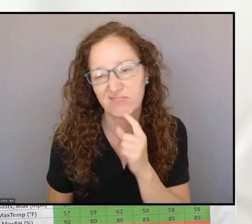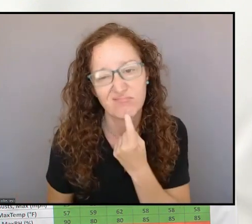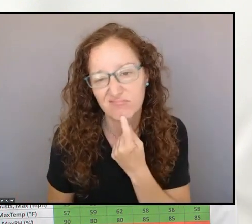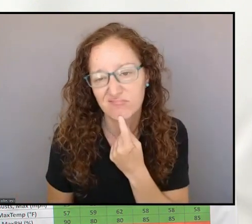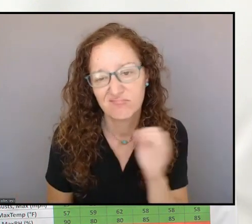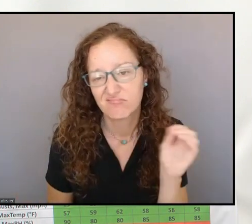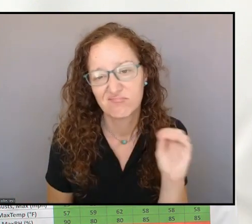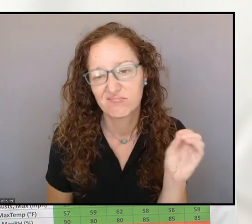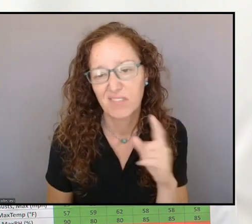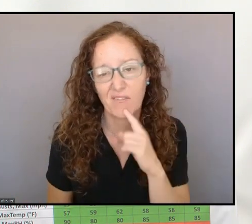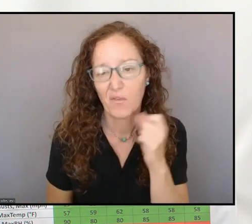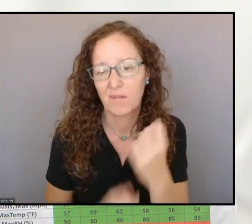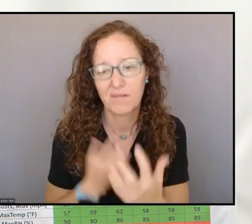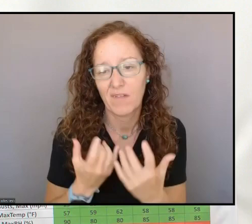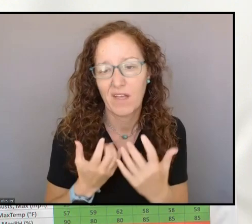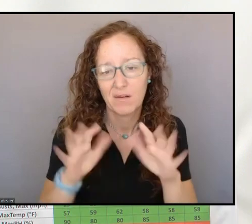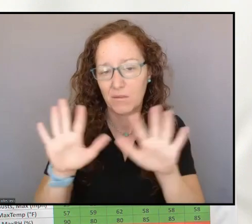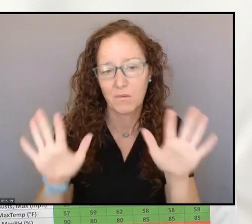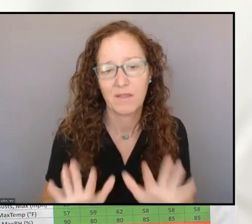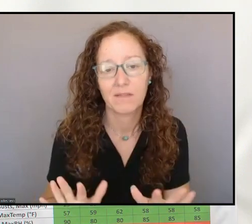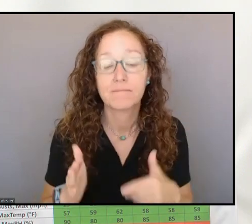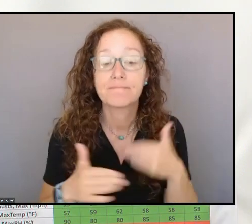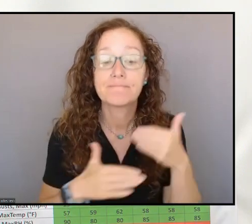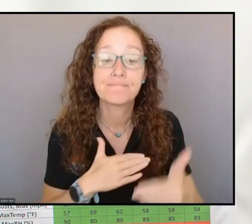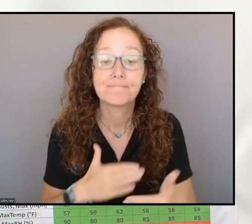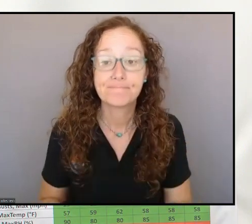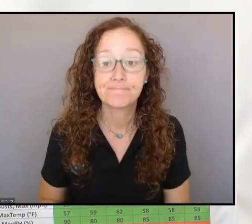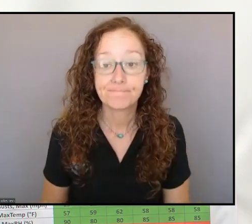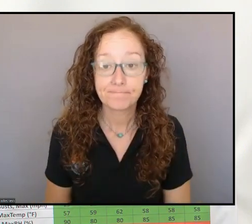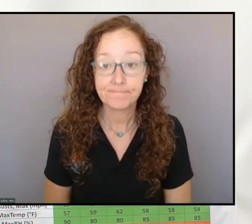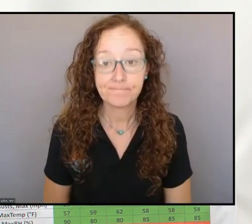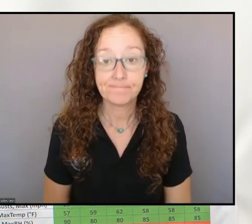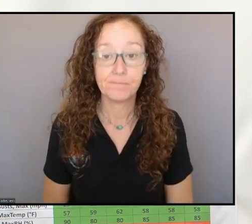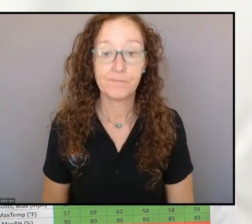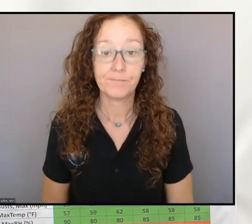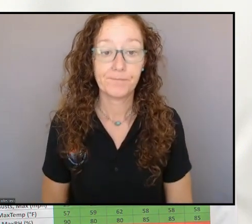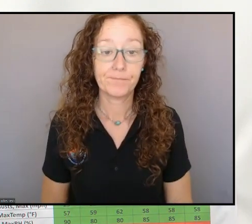next slide. So just to kind of recap. Today we are looking